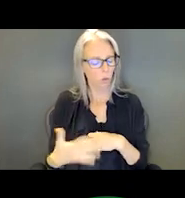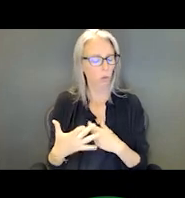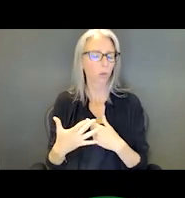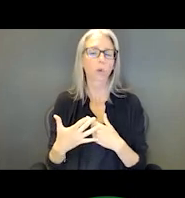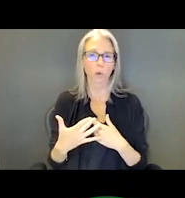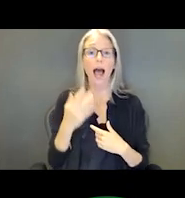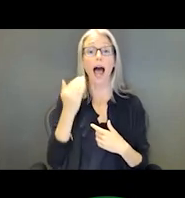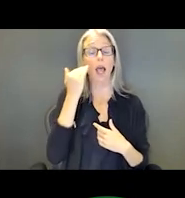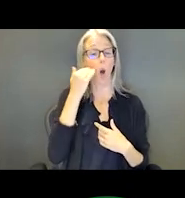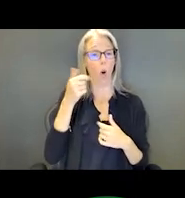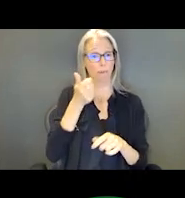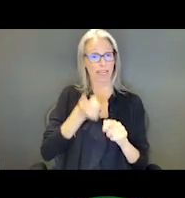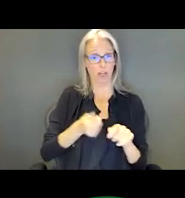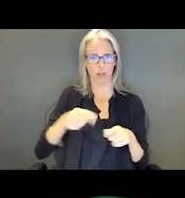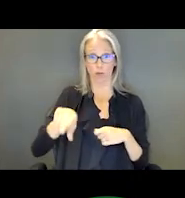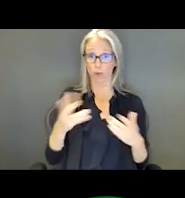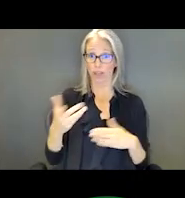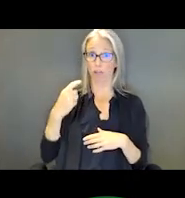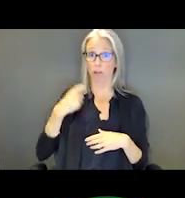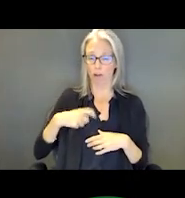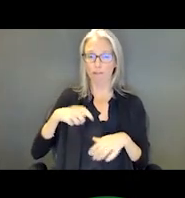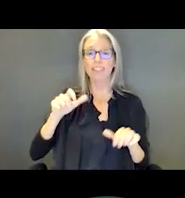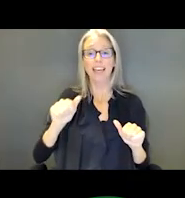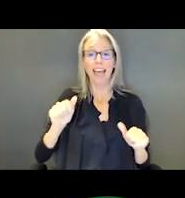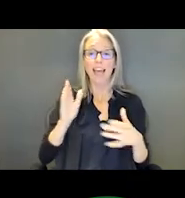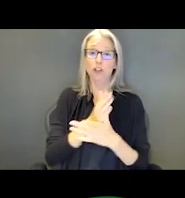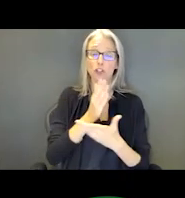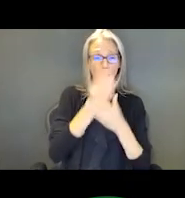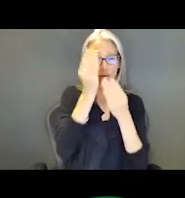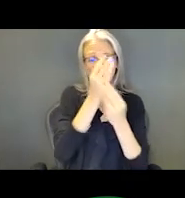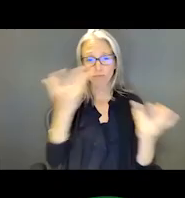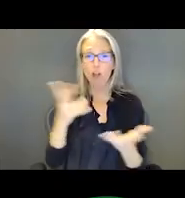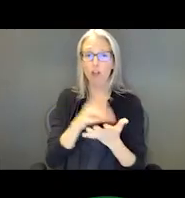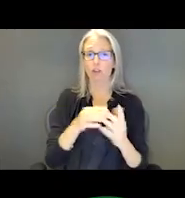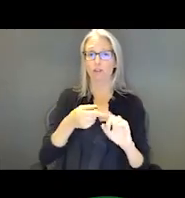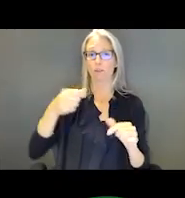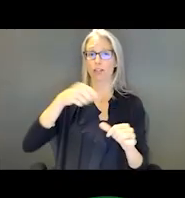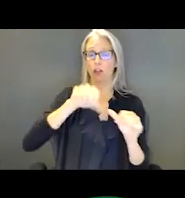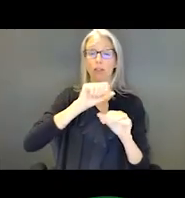Thank you and I'll pass the mic back to Craig and Gale. Thank you, Michaela.